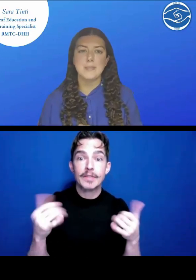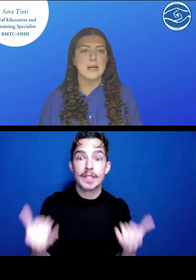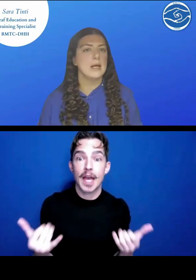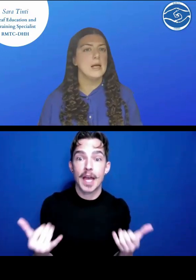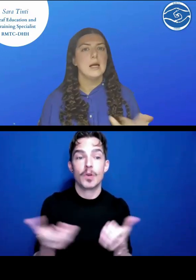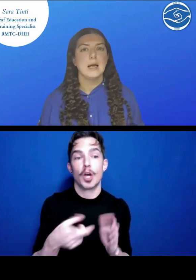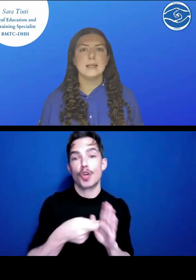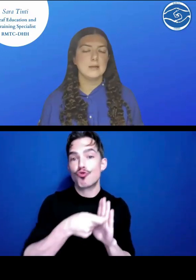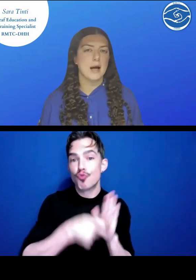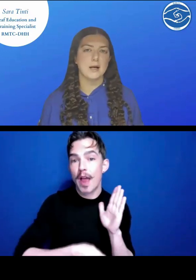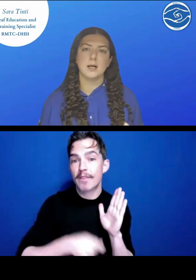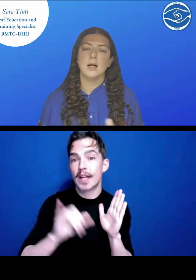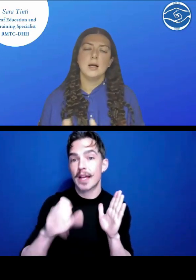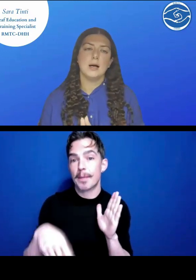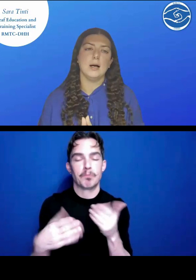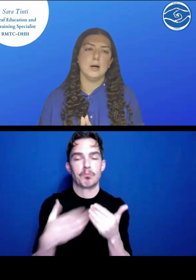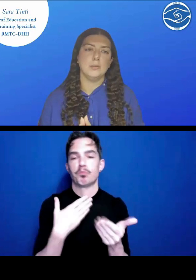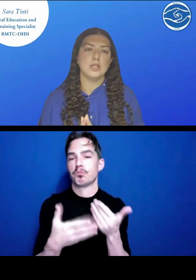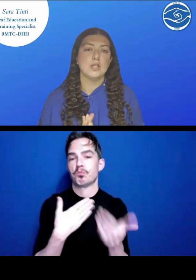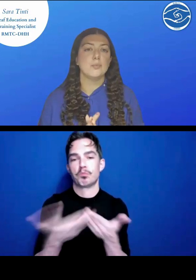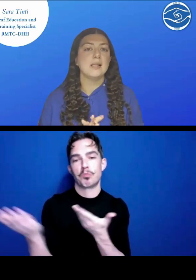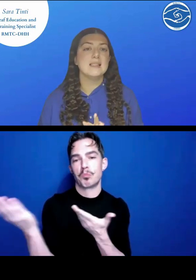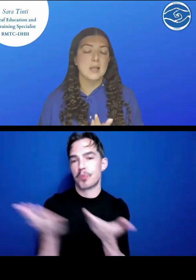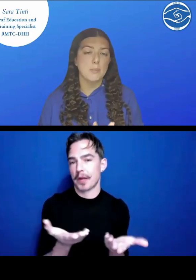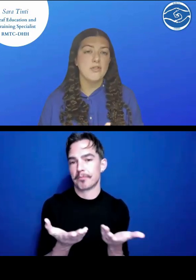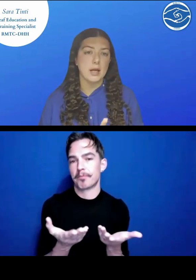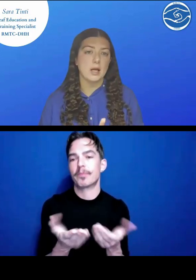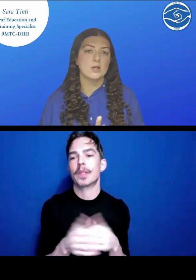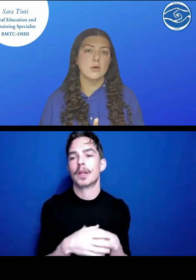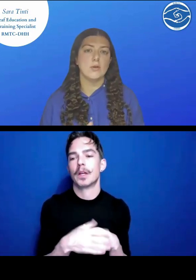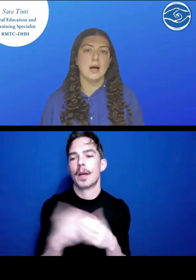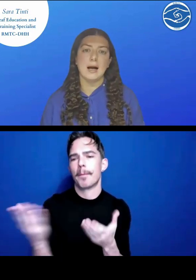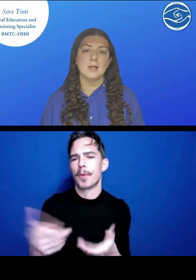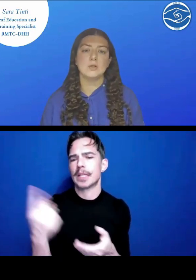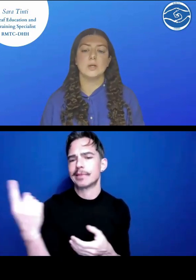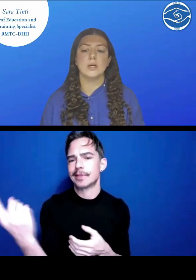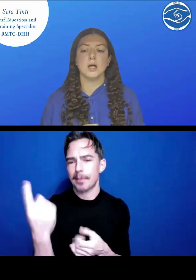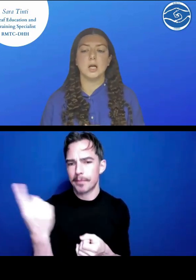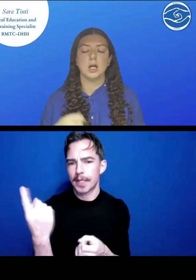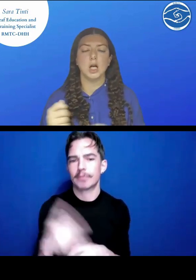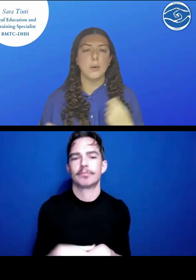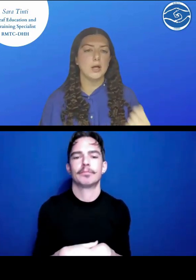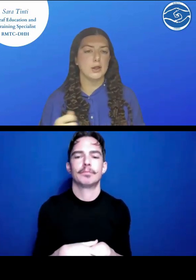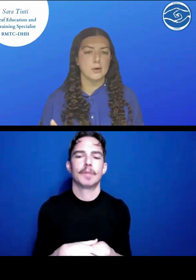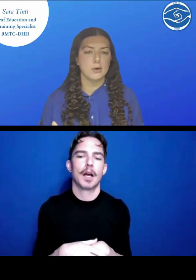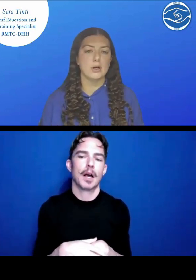IEP. It doesn't matter. But just bring something so that as we're going through,